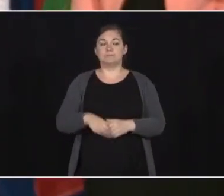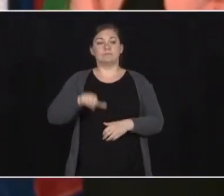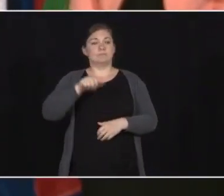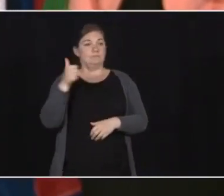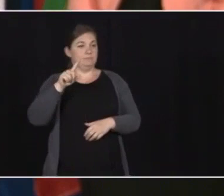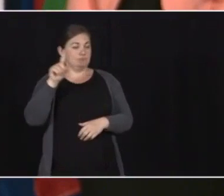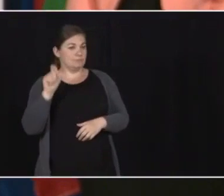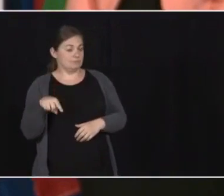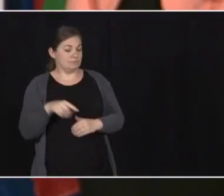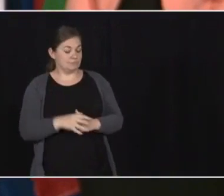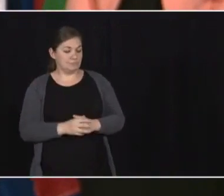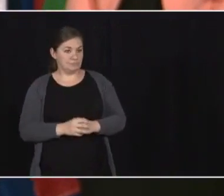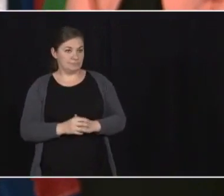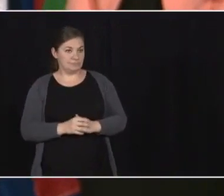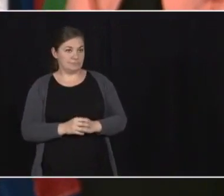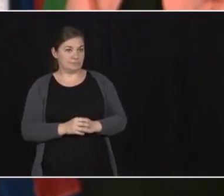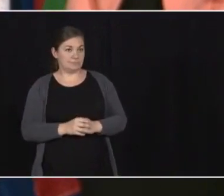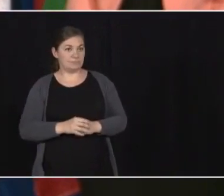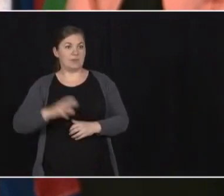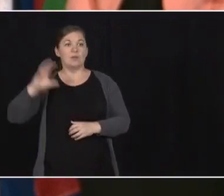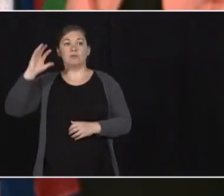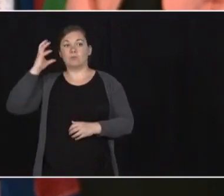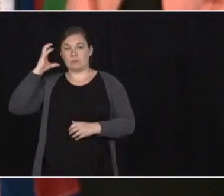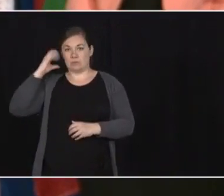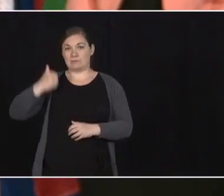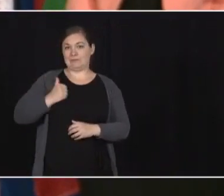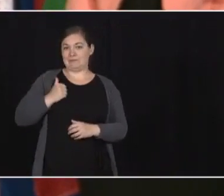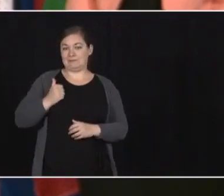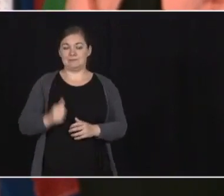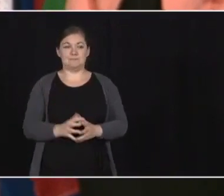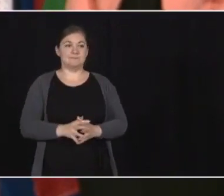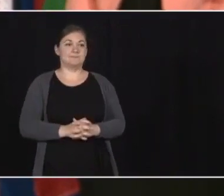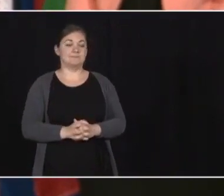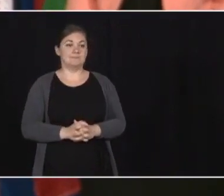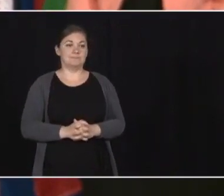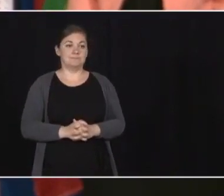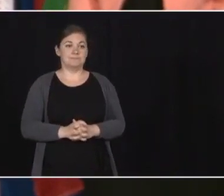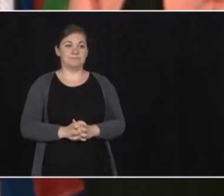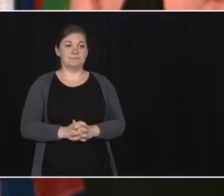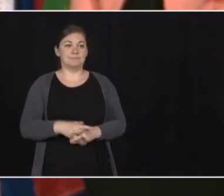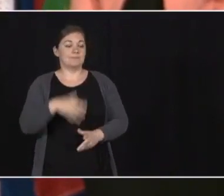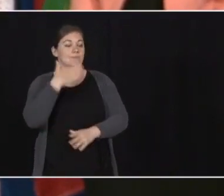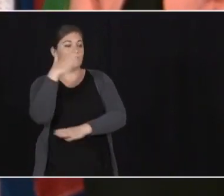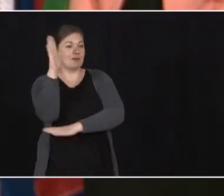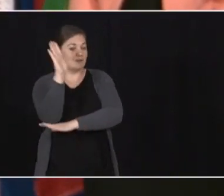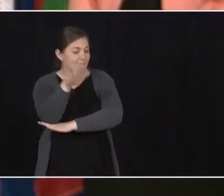Next question. Good afternoon.